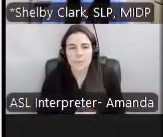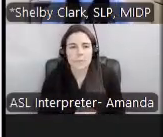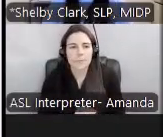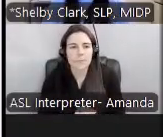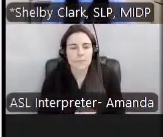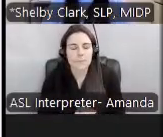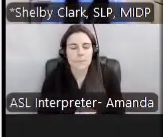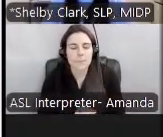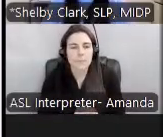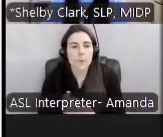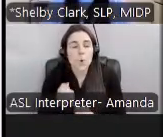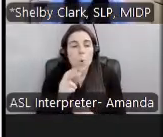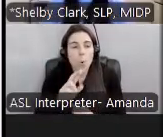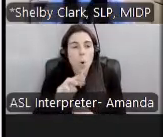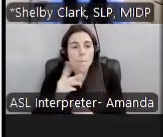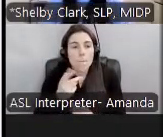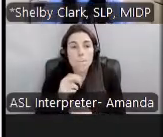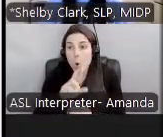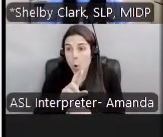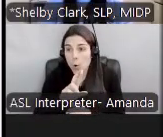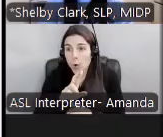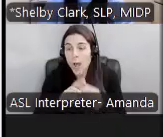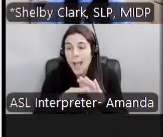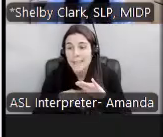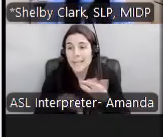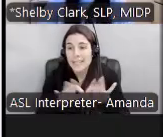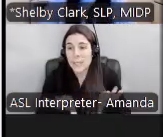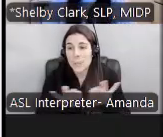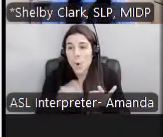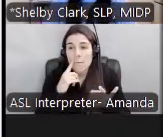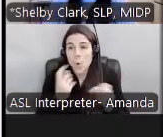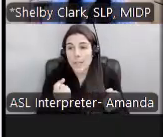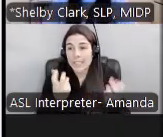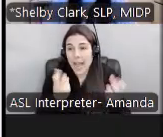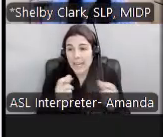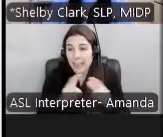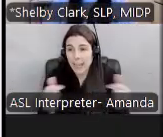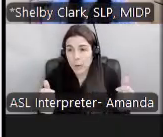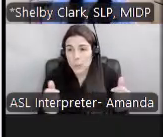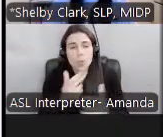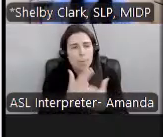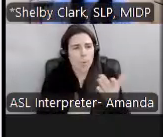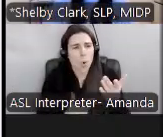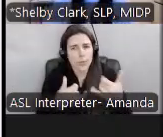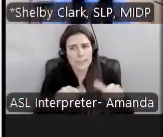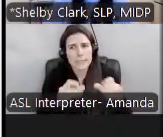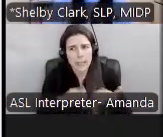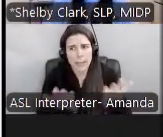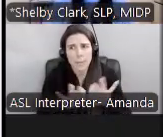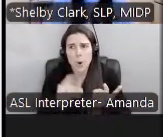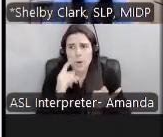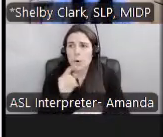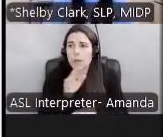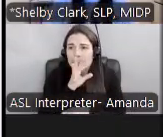Oral motor coordination is less crucial for signed languages, though still important for speech, if using amplification